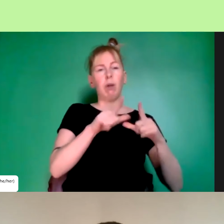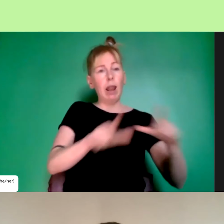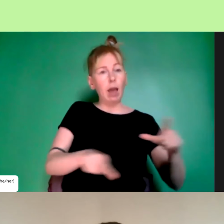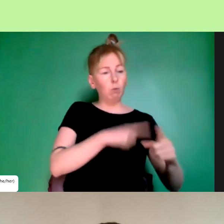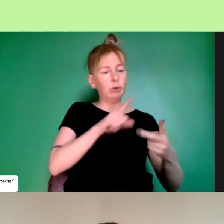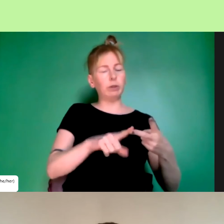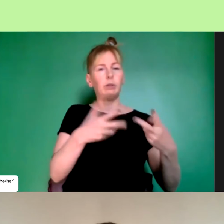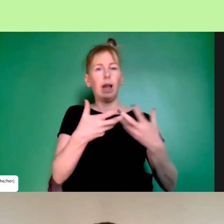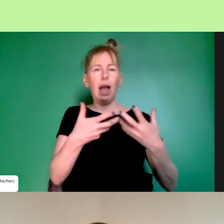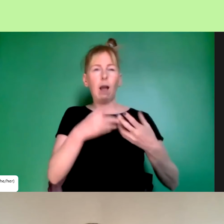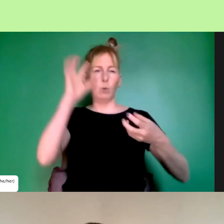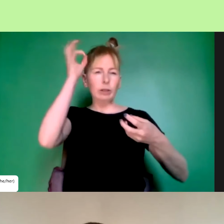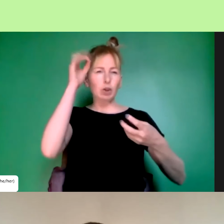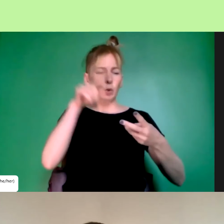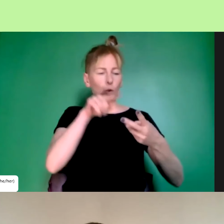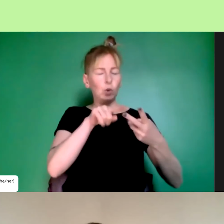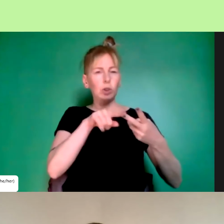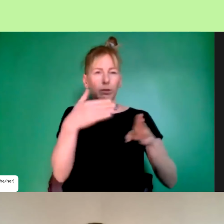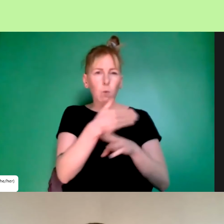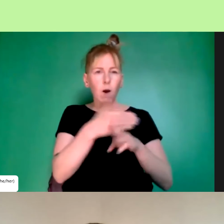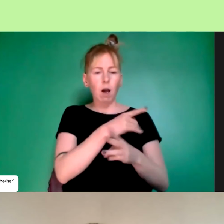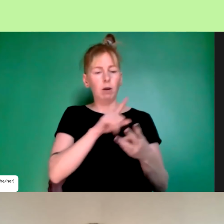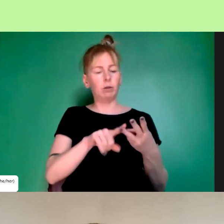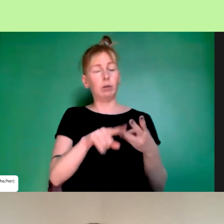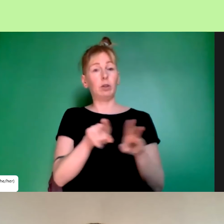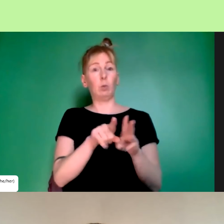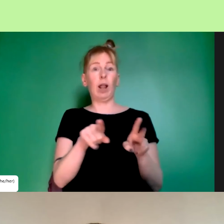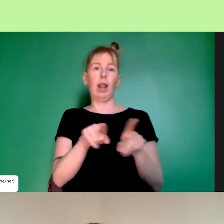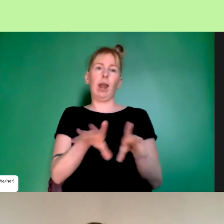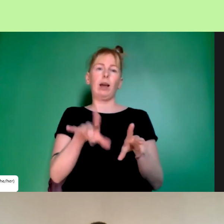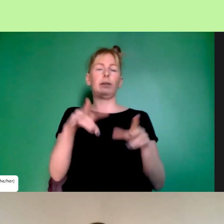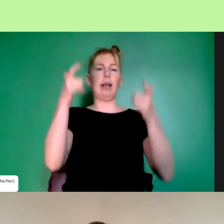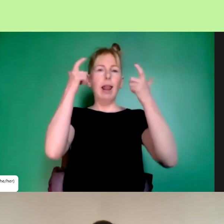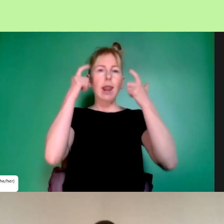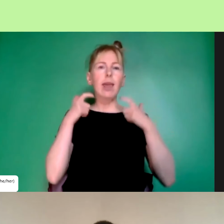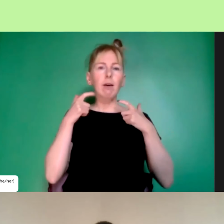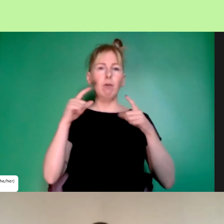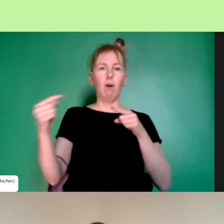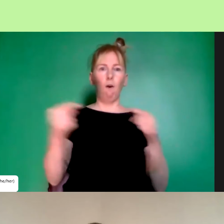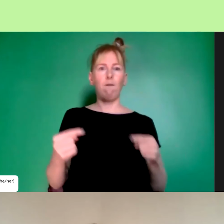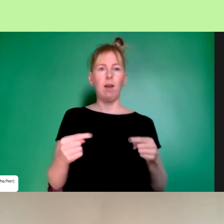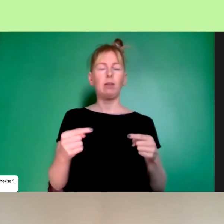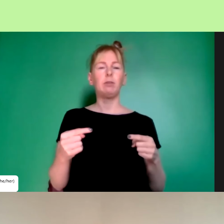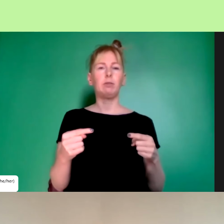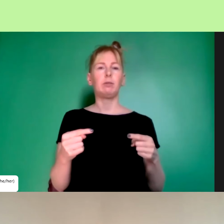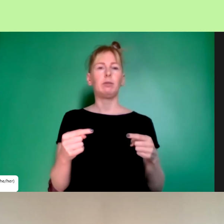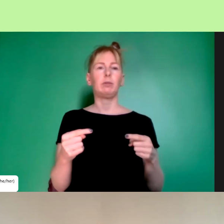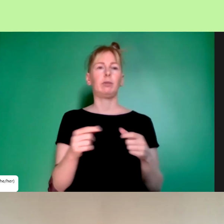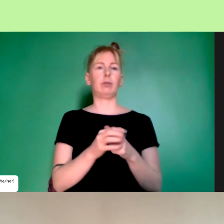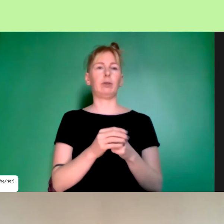notion of like legal conflict, legal, legal conflict resolution,